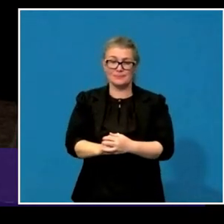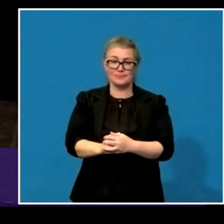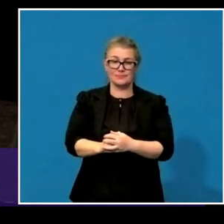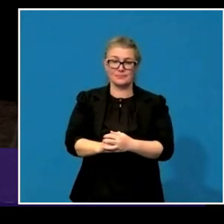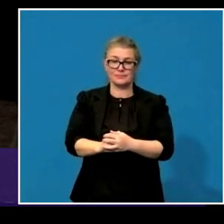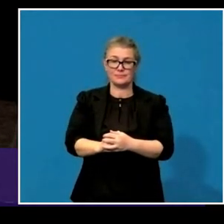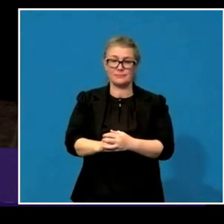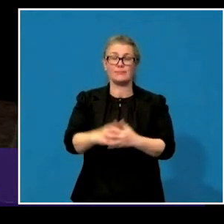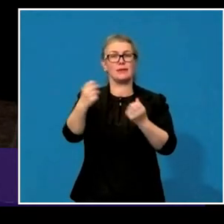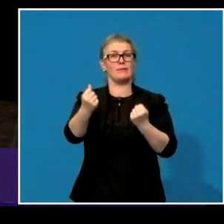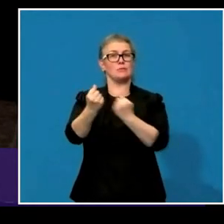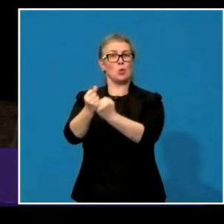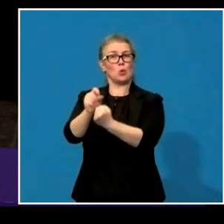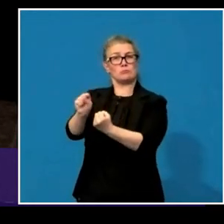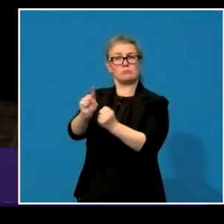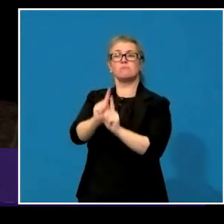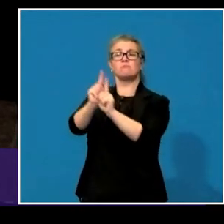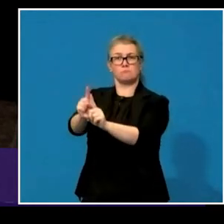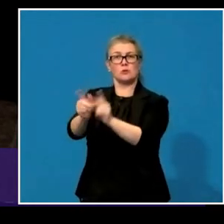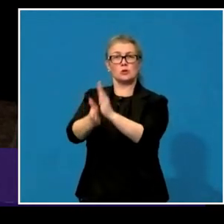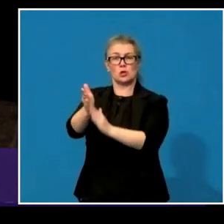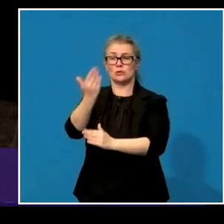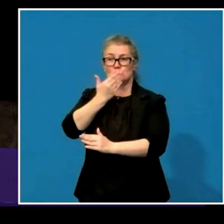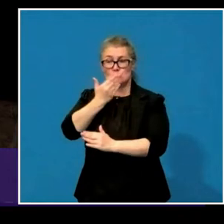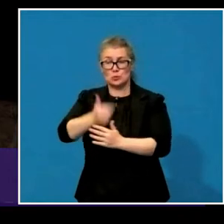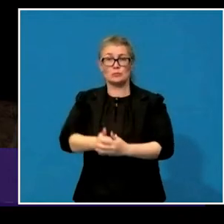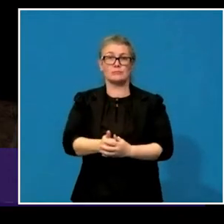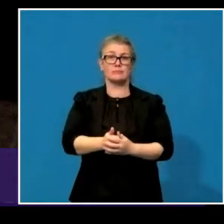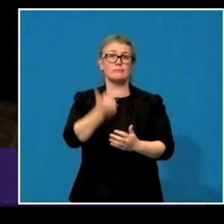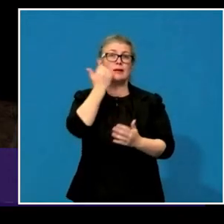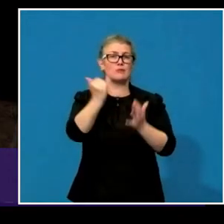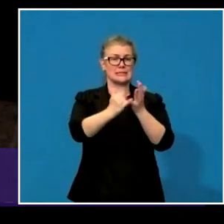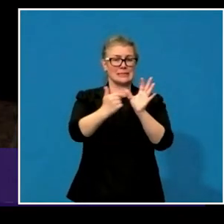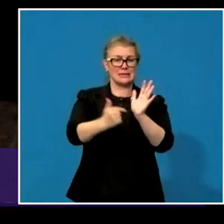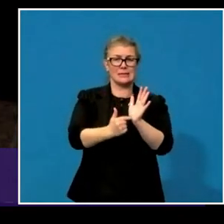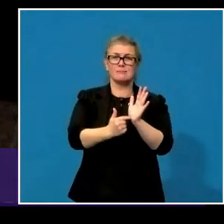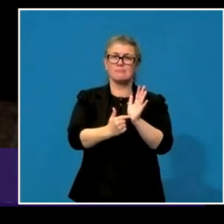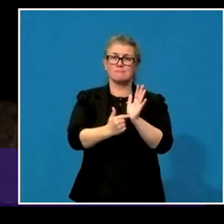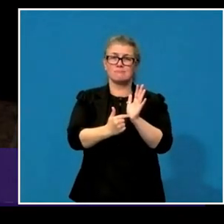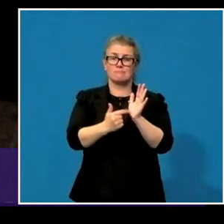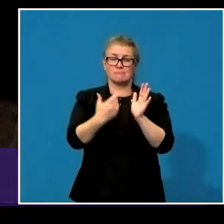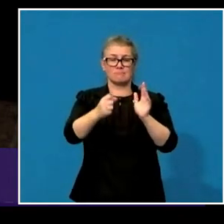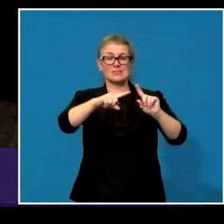school there. And then on Saturday, he goes to various different community events,